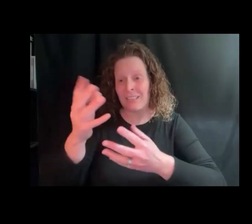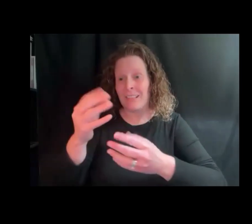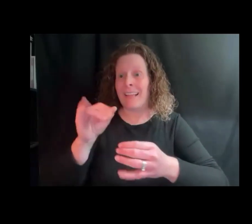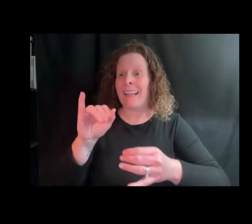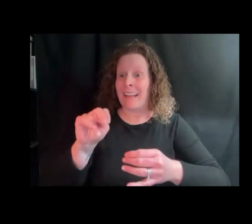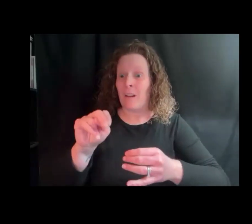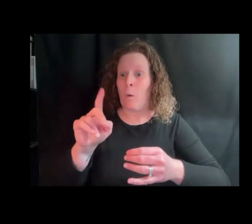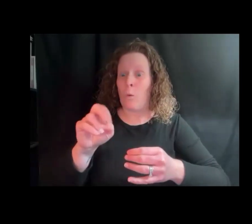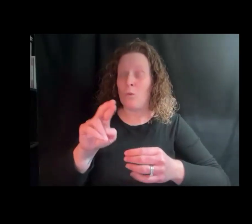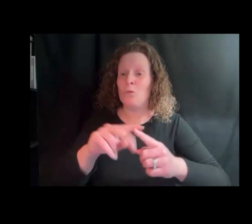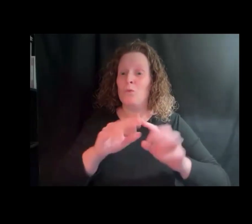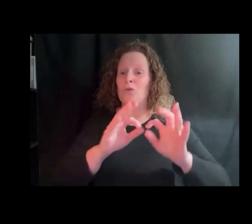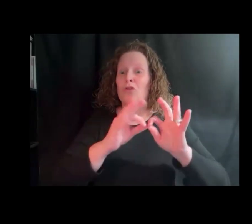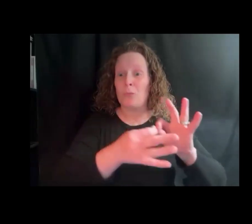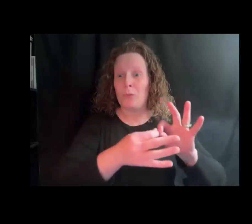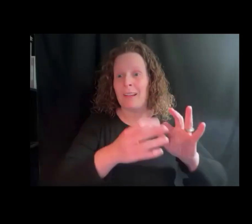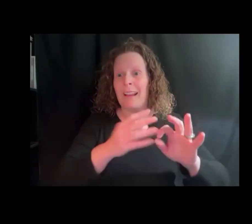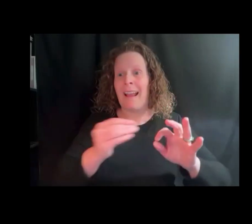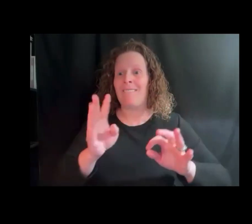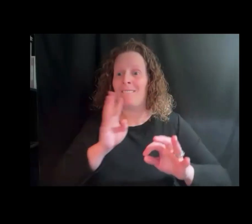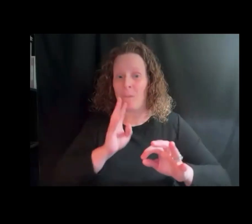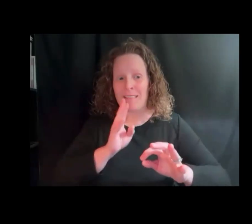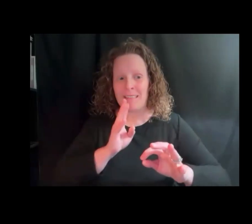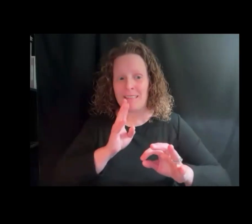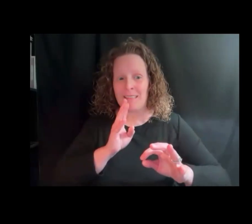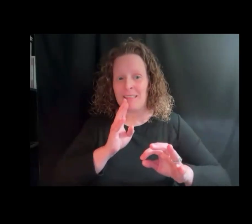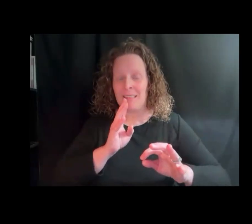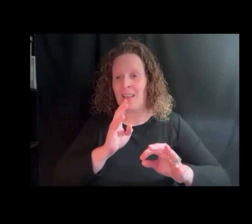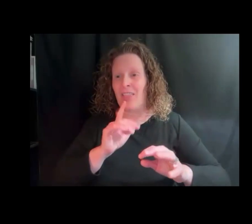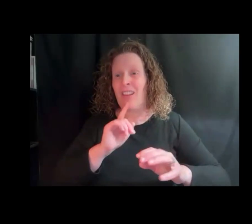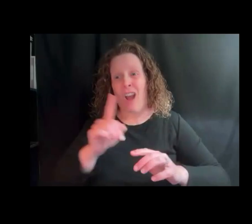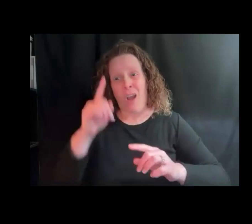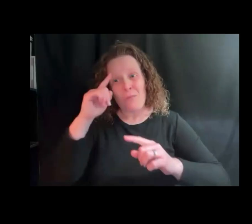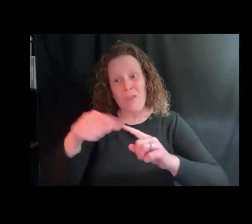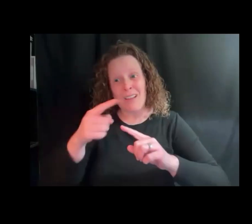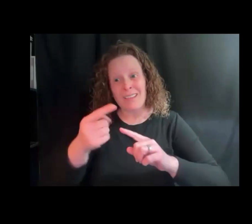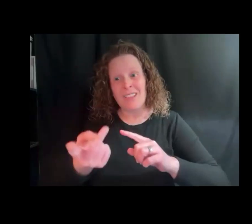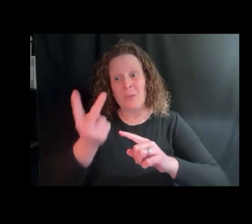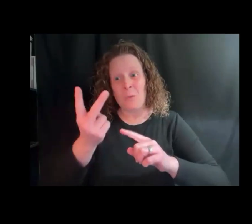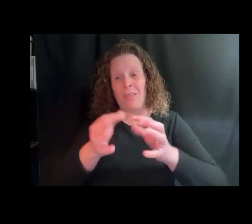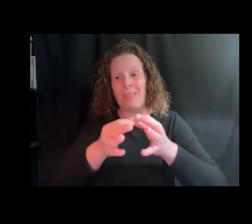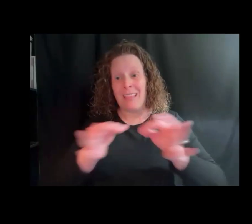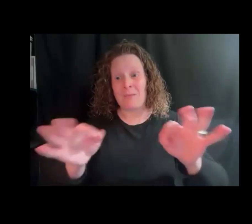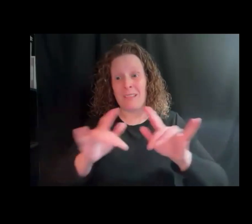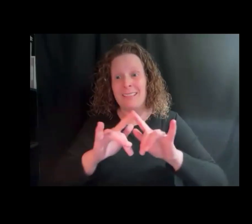enough time to process the information right? In order to interpret they are